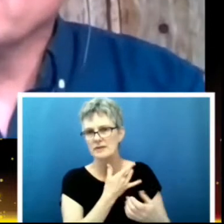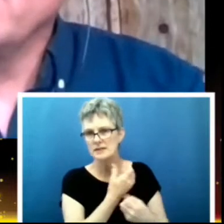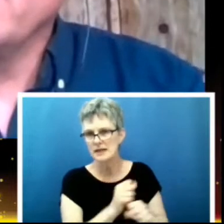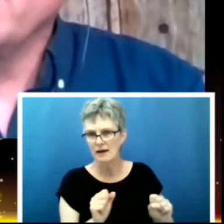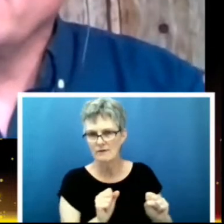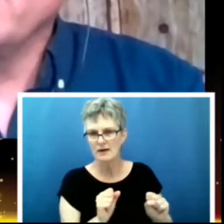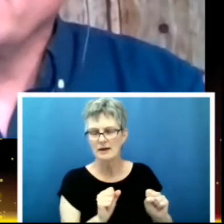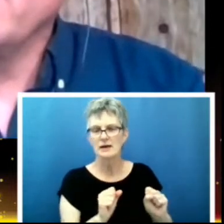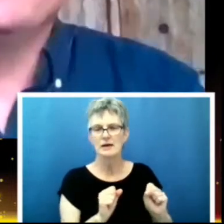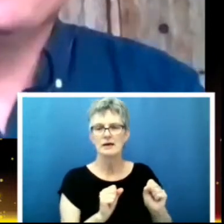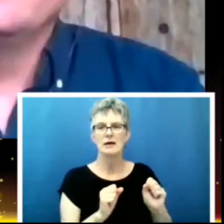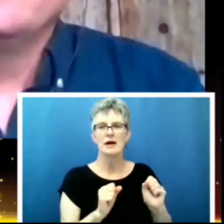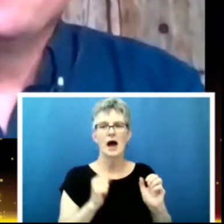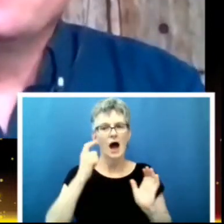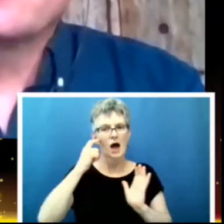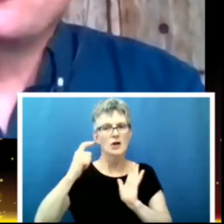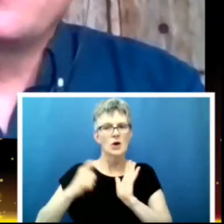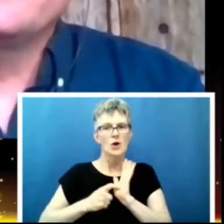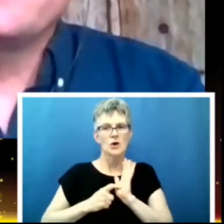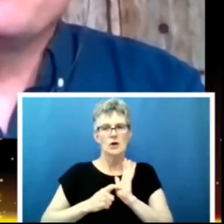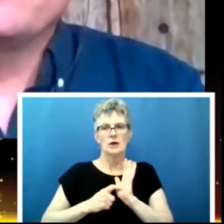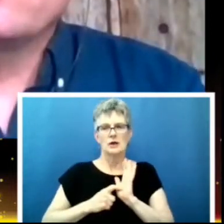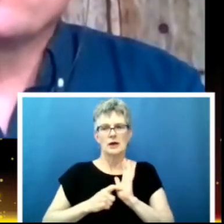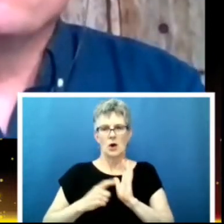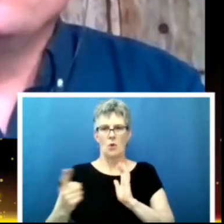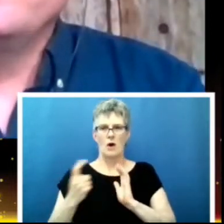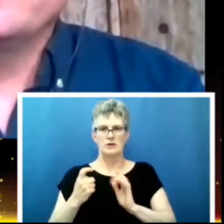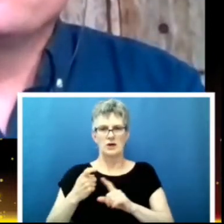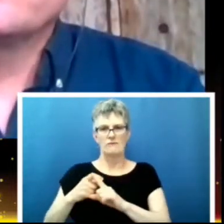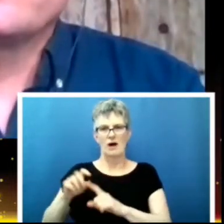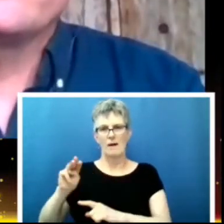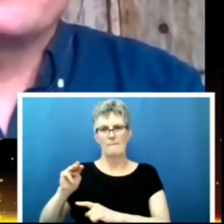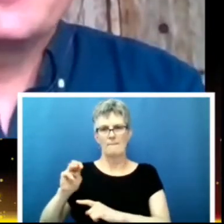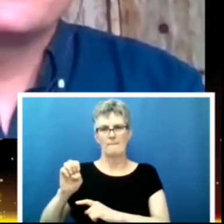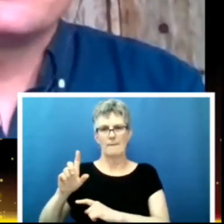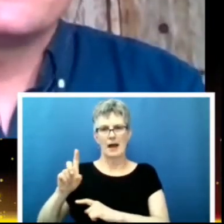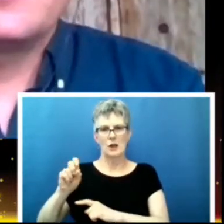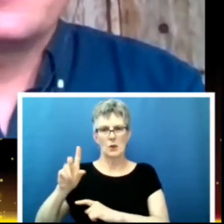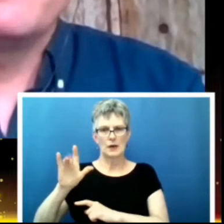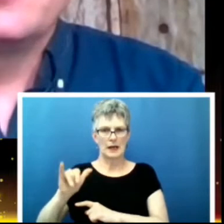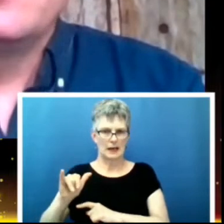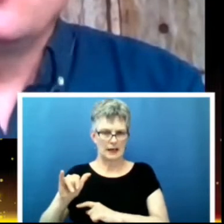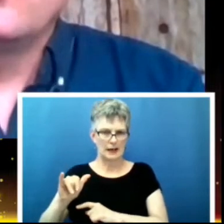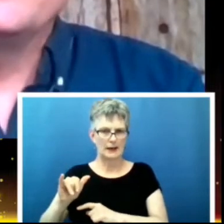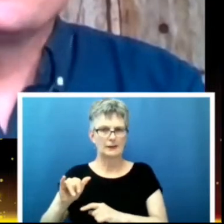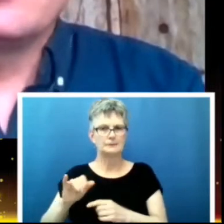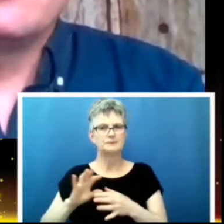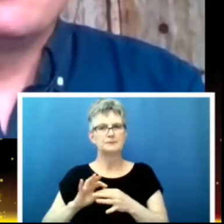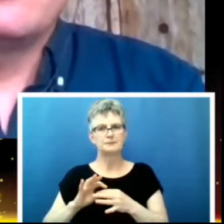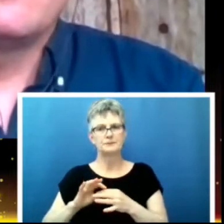Interested in the concept that we're moving into a transformational time which allows